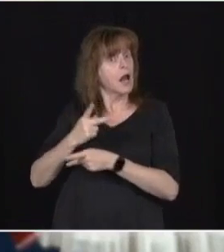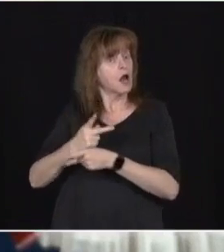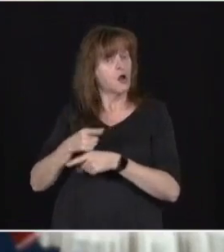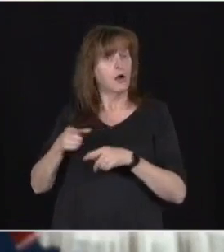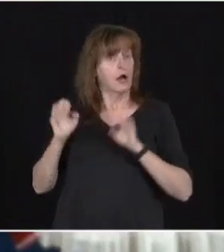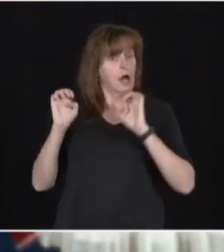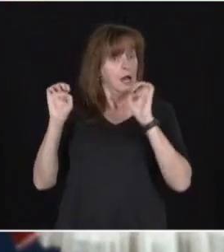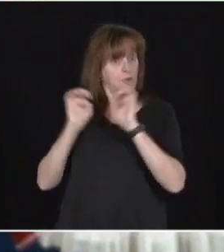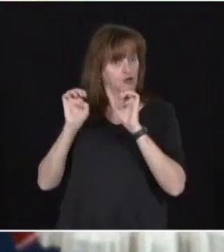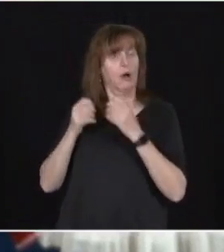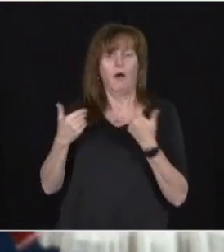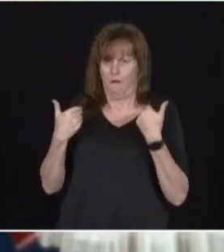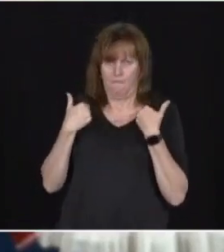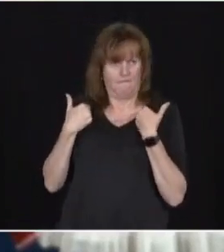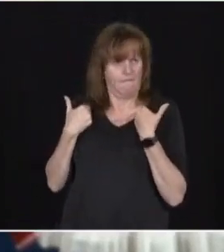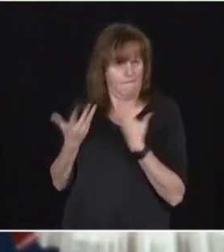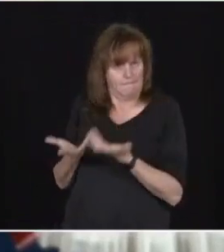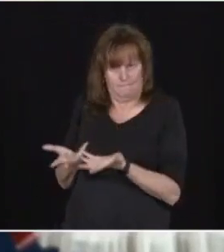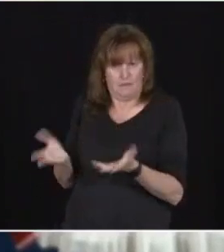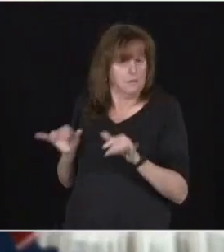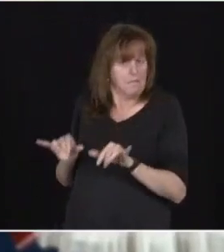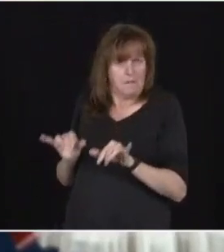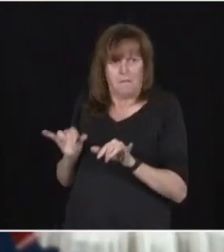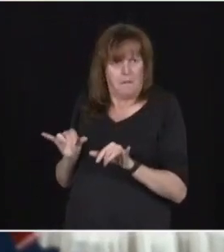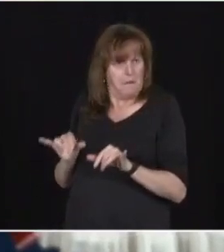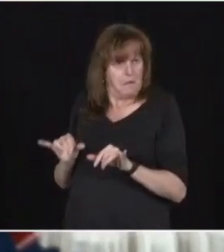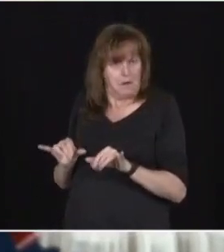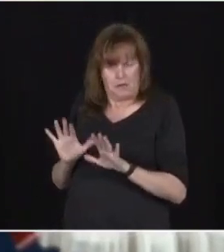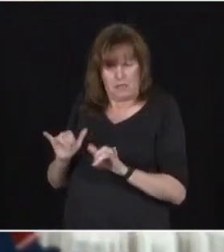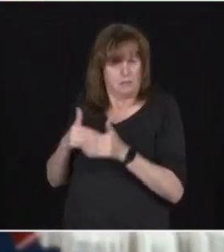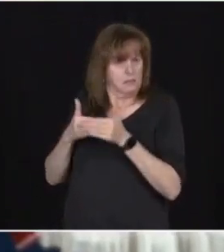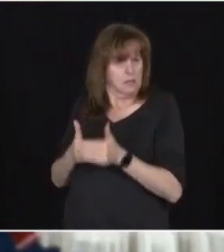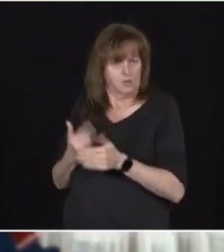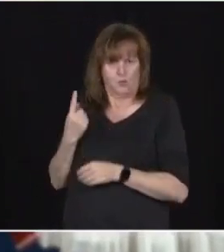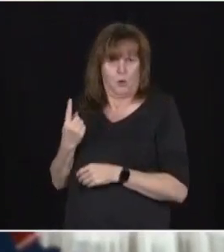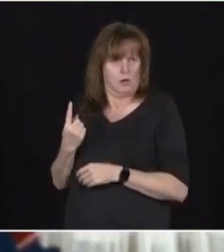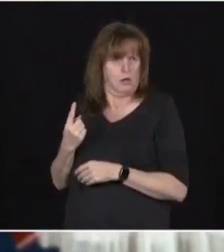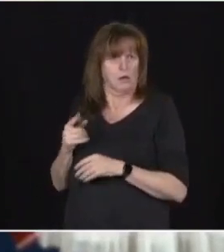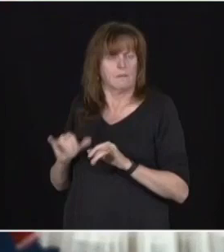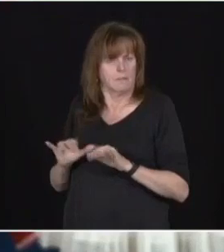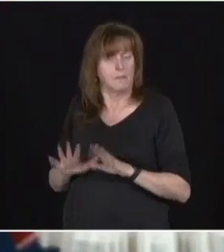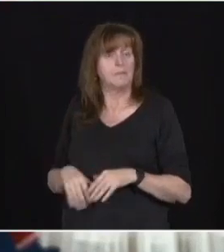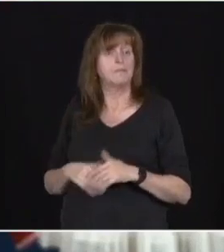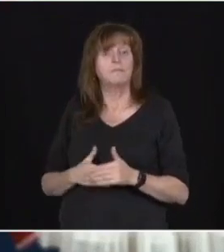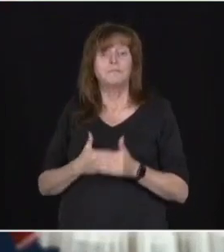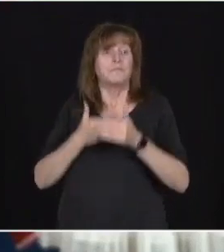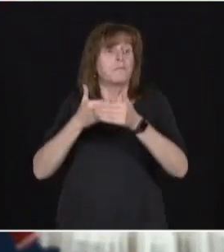With respect to childcare, we will maintain their emergency childcare that's supporting our front-line workers in stage one.